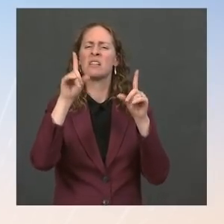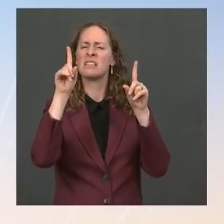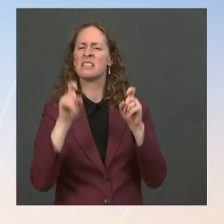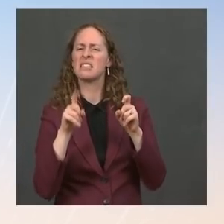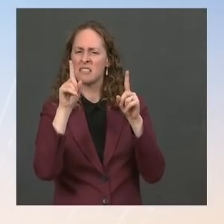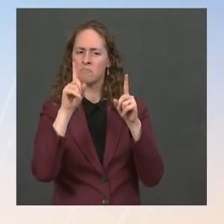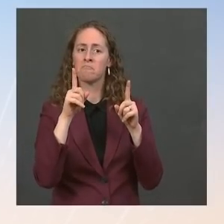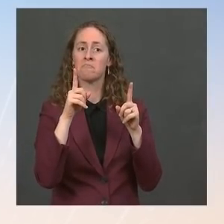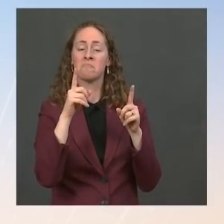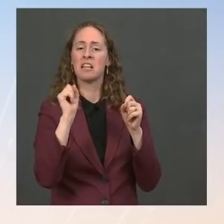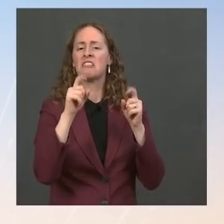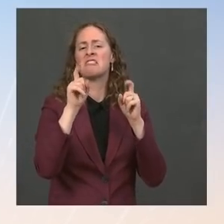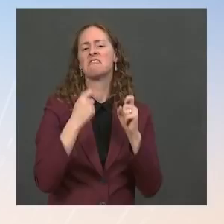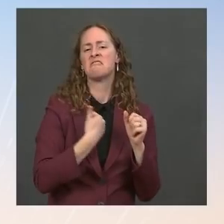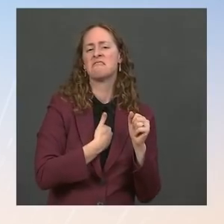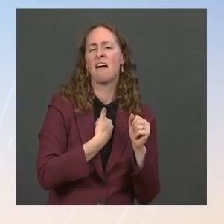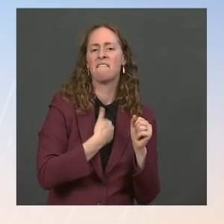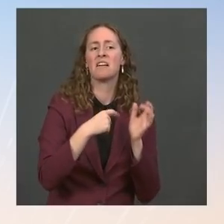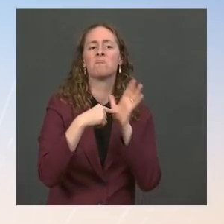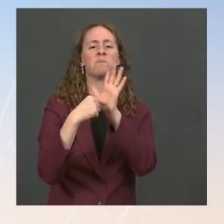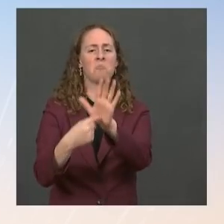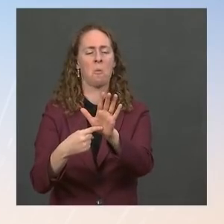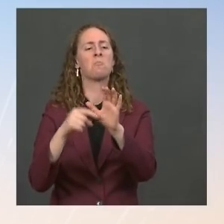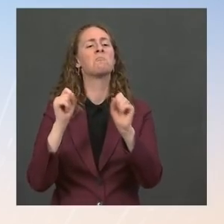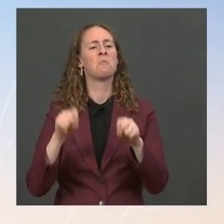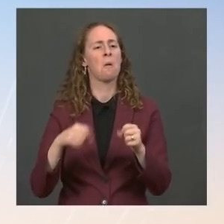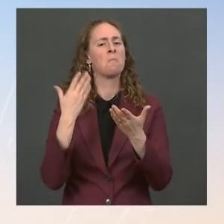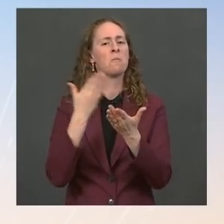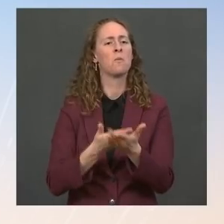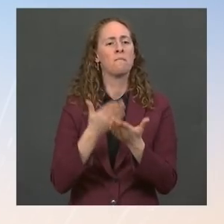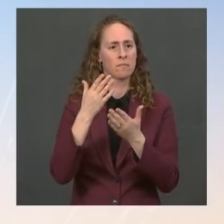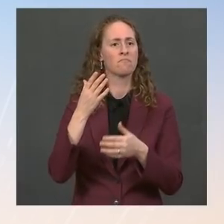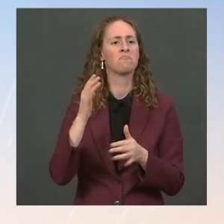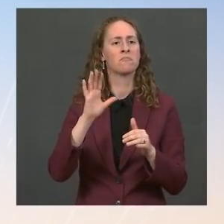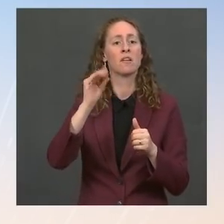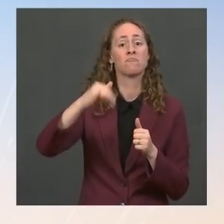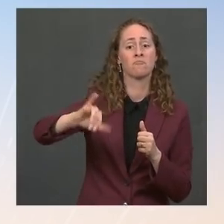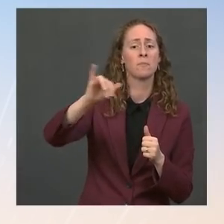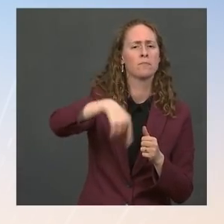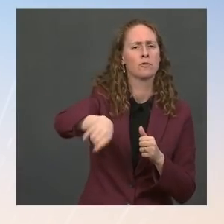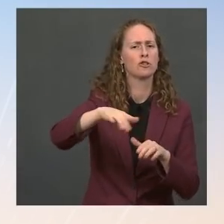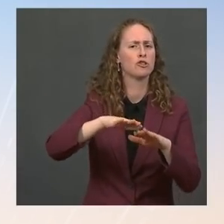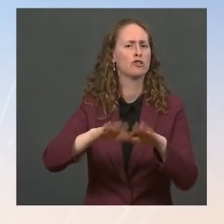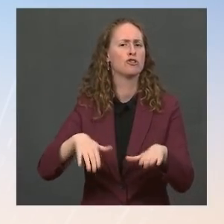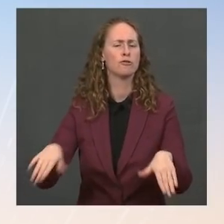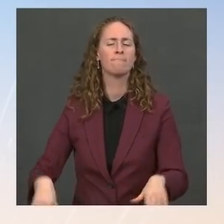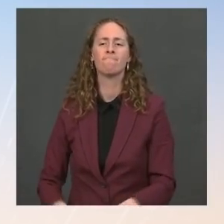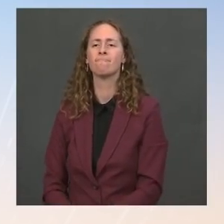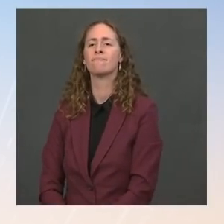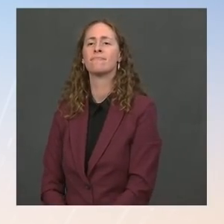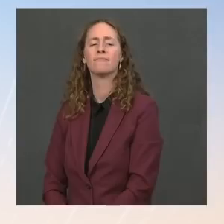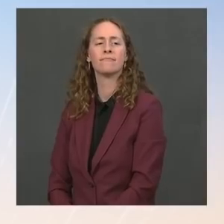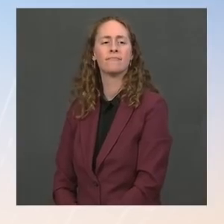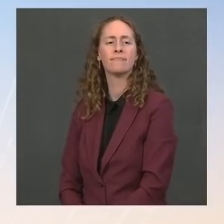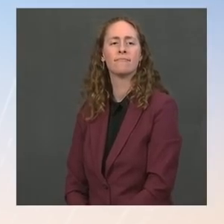would obviously apply to children as well. The Press: And one last point. Given the whole political timing, or at least the timing seen in a political context